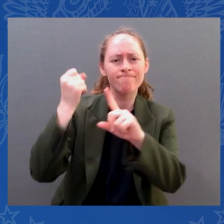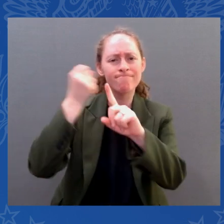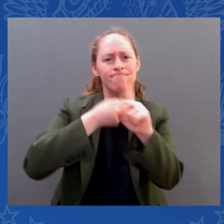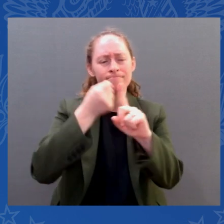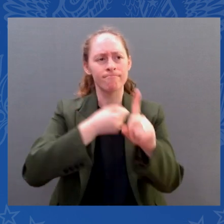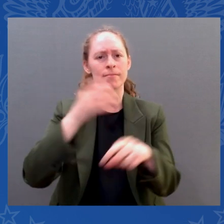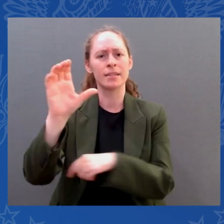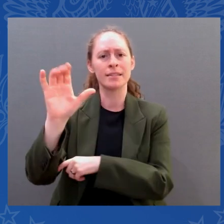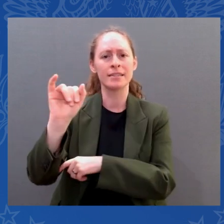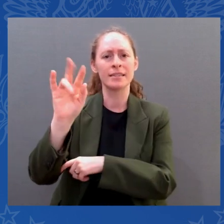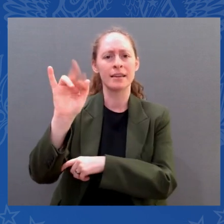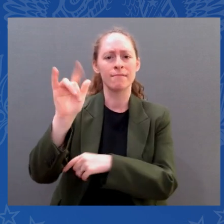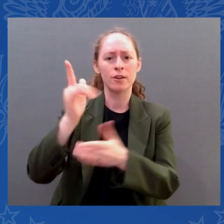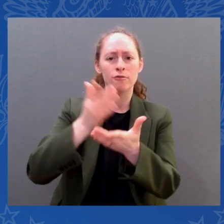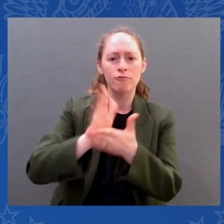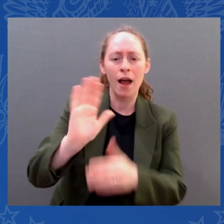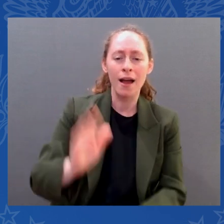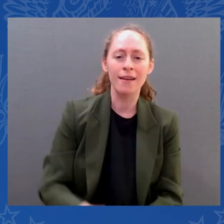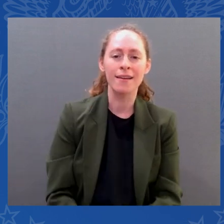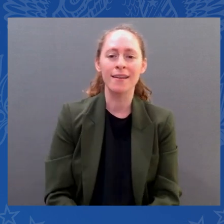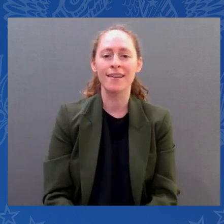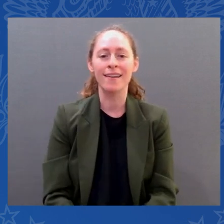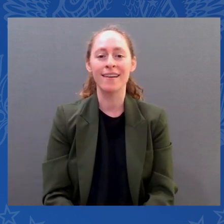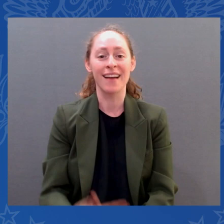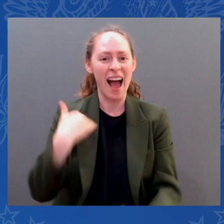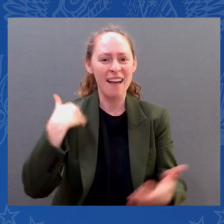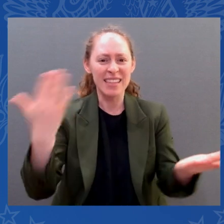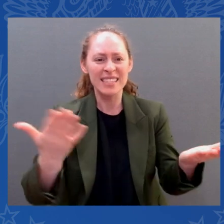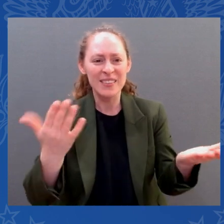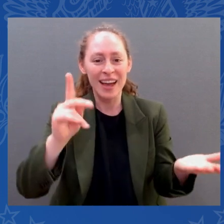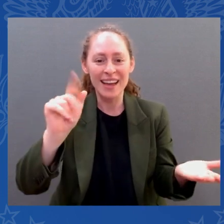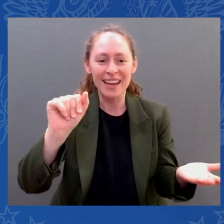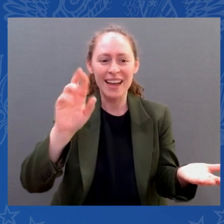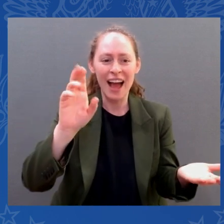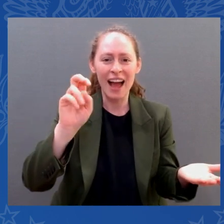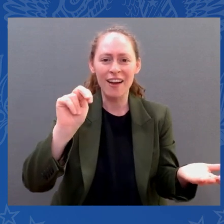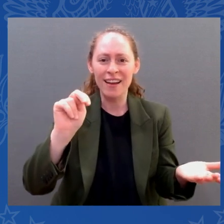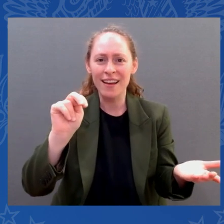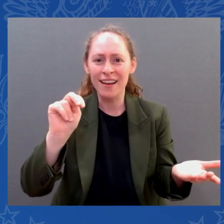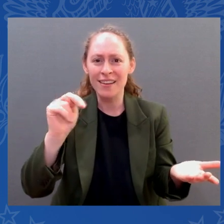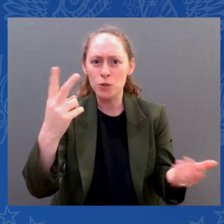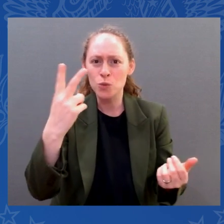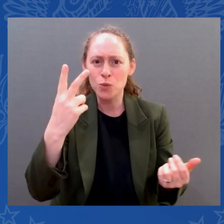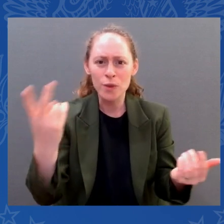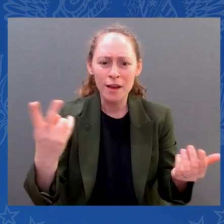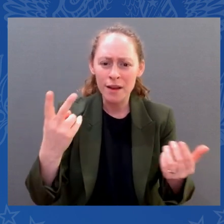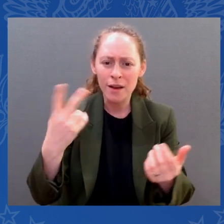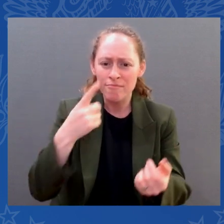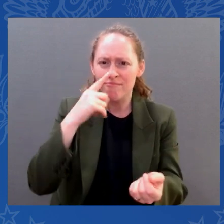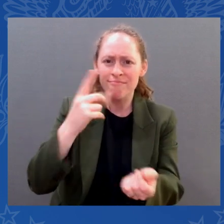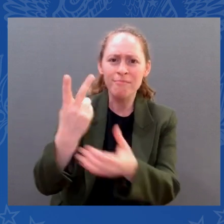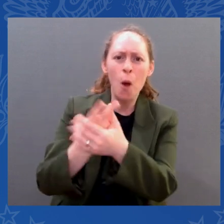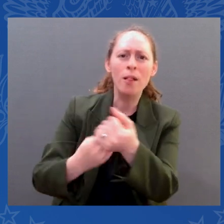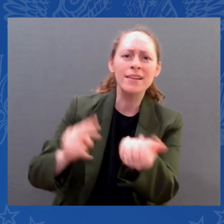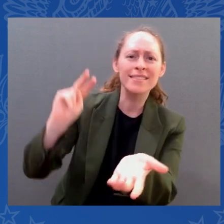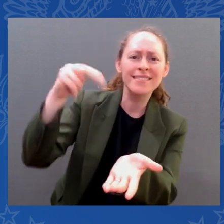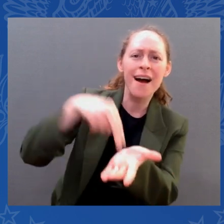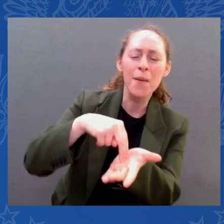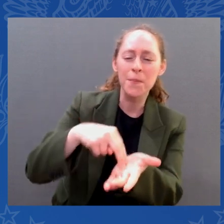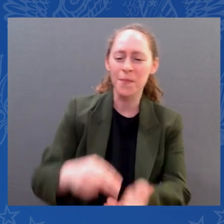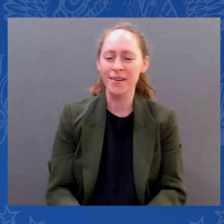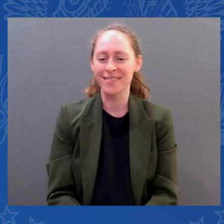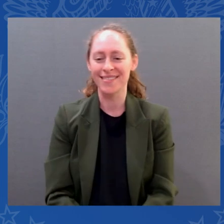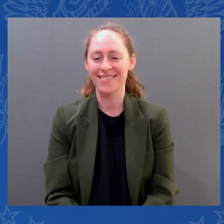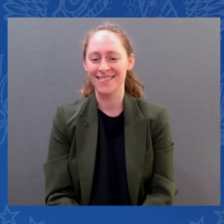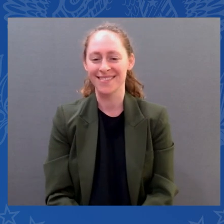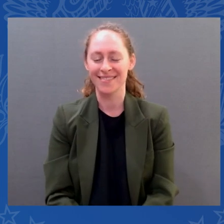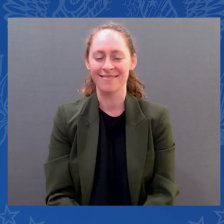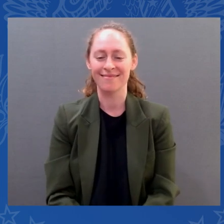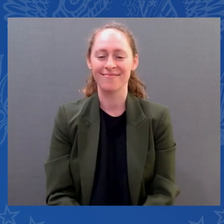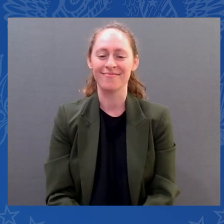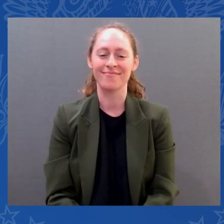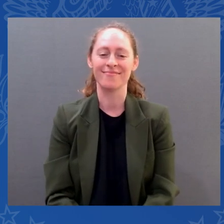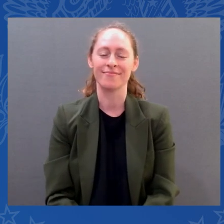There you go.